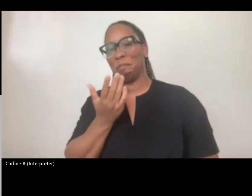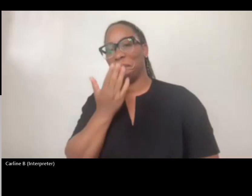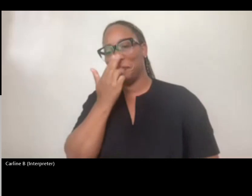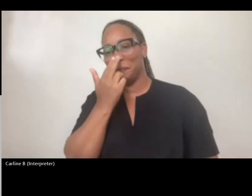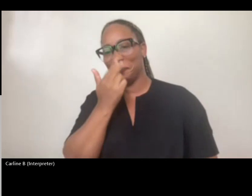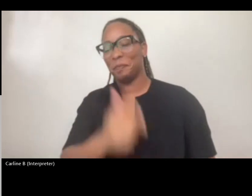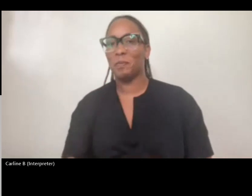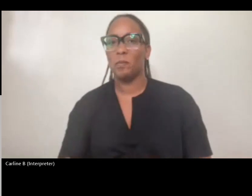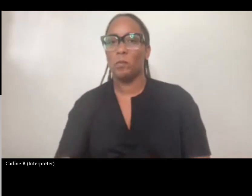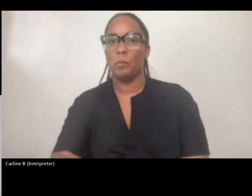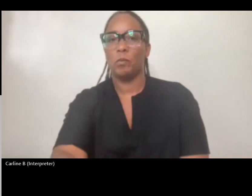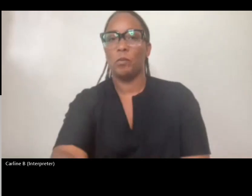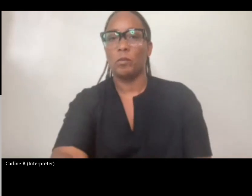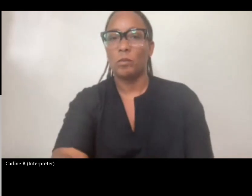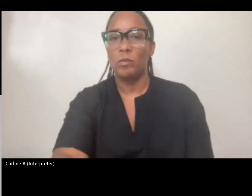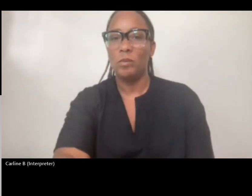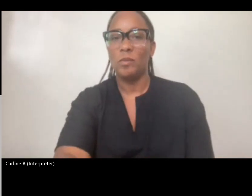So like Darryl said, I'm Lianne Clark. Shirley.